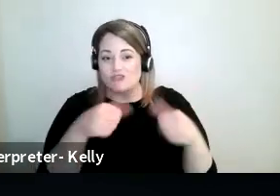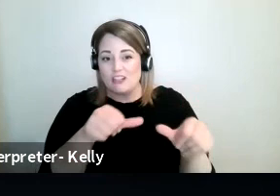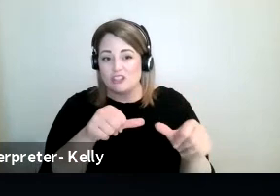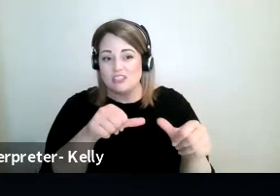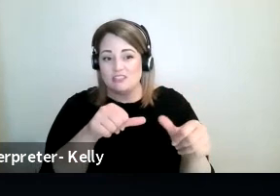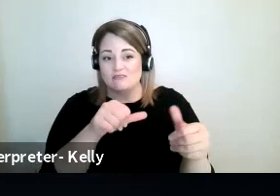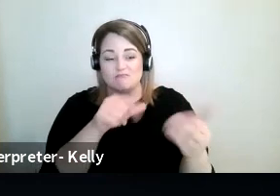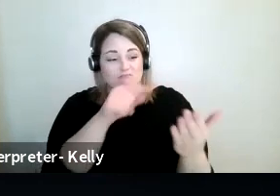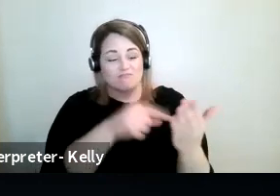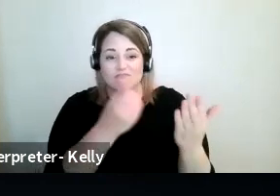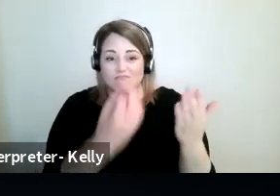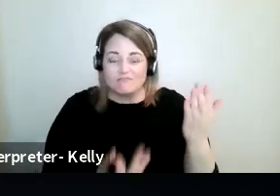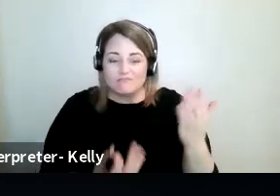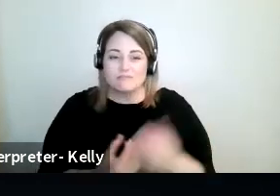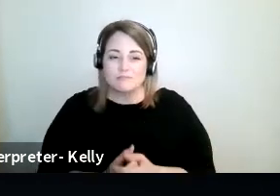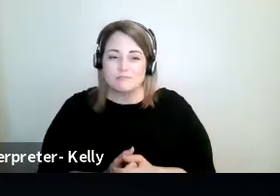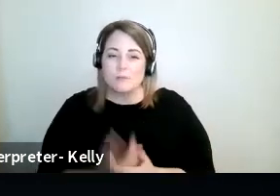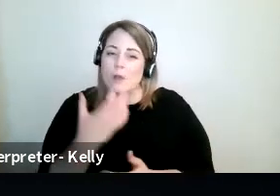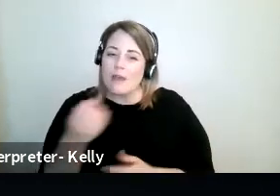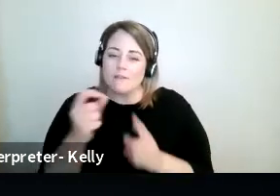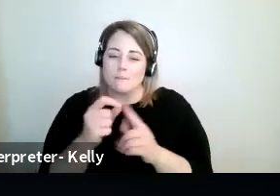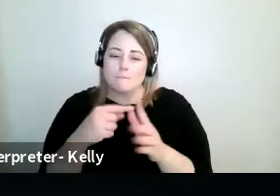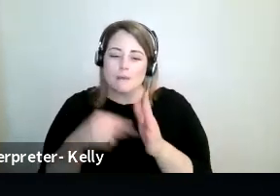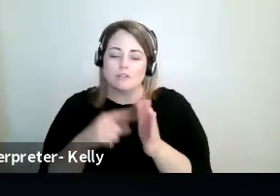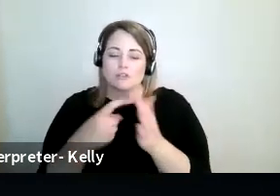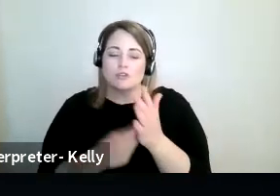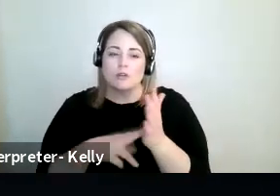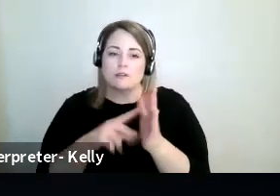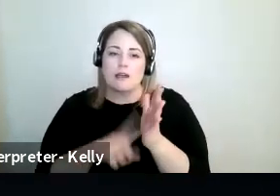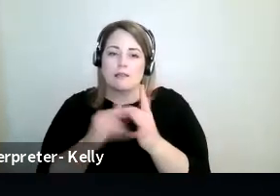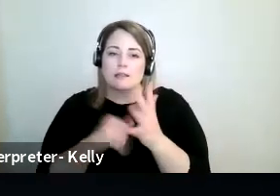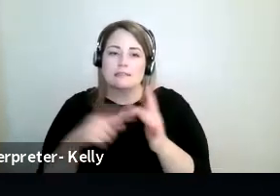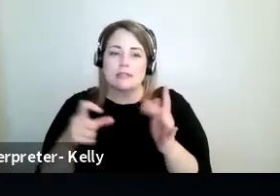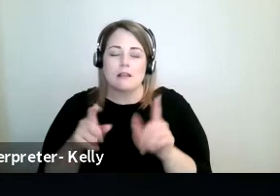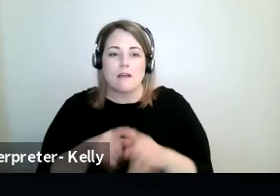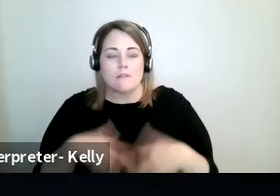We have these kind of paternalistic sense that we have to look after people with disabilities,